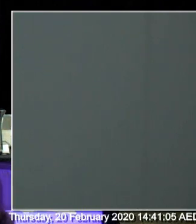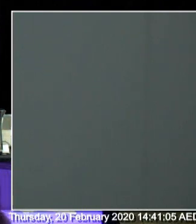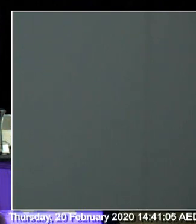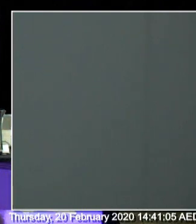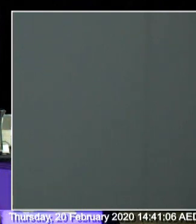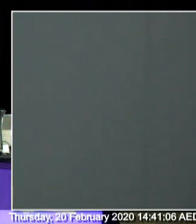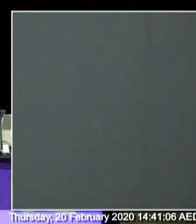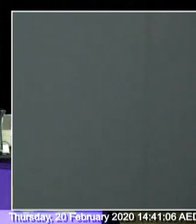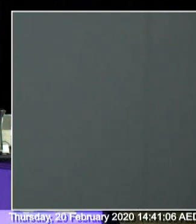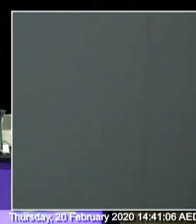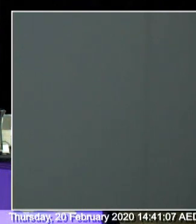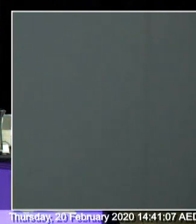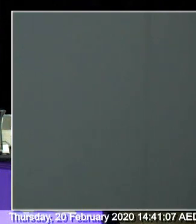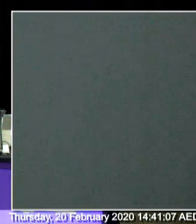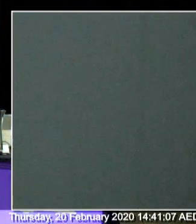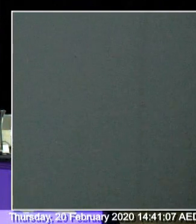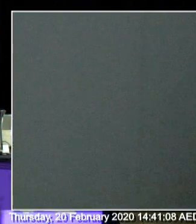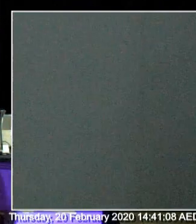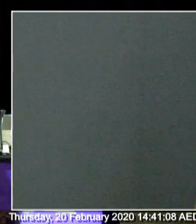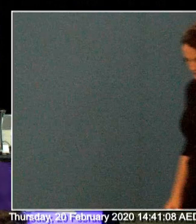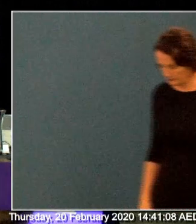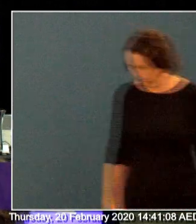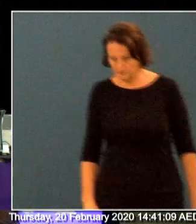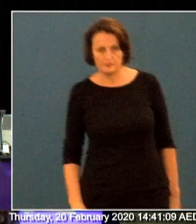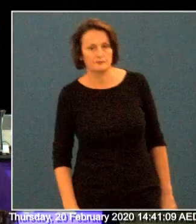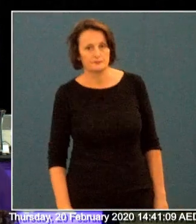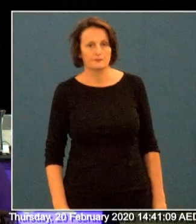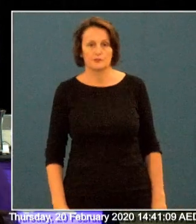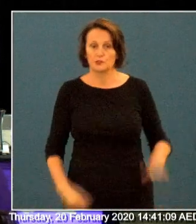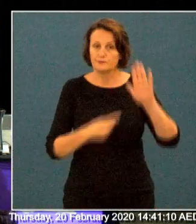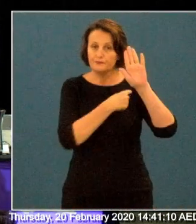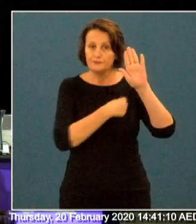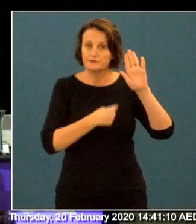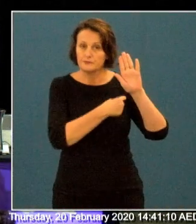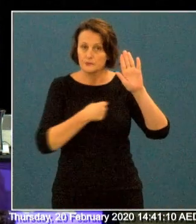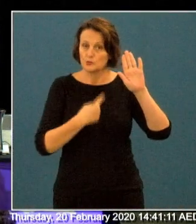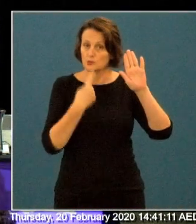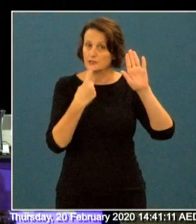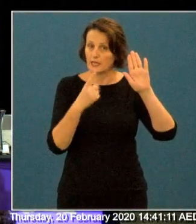Yes, please. Go ahead. JACQUELINE ELIZABETH SMALL, AFFIRMED (2:42 pm) Do you solemnly sincerely and affirm and declare that the evidence you shall give